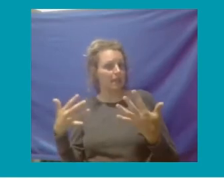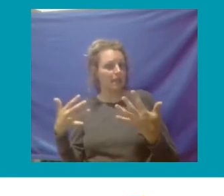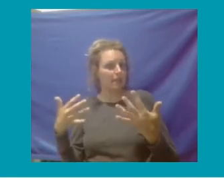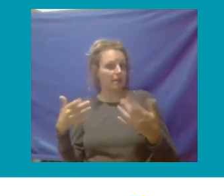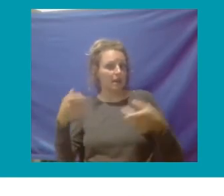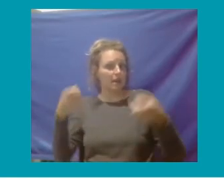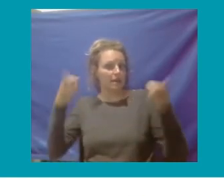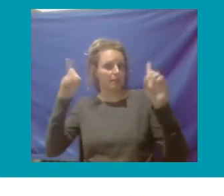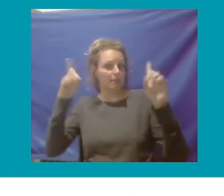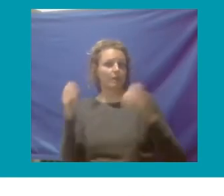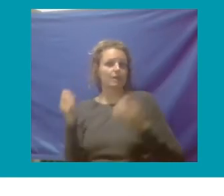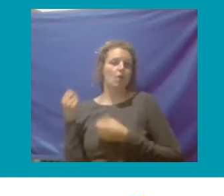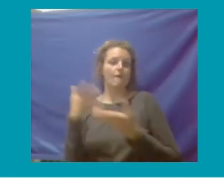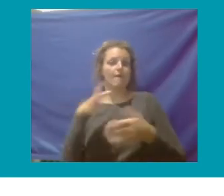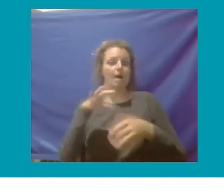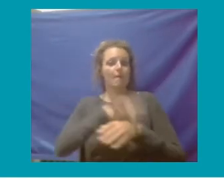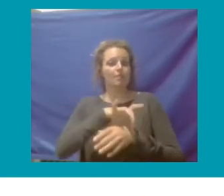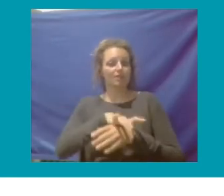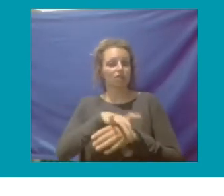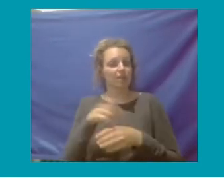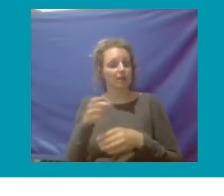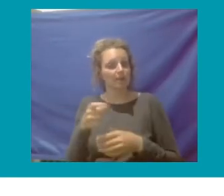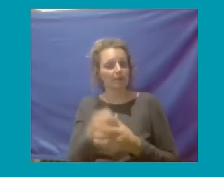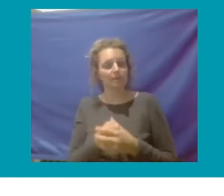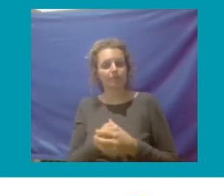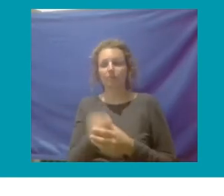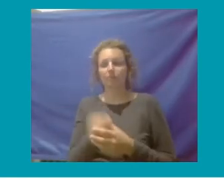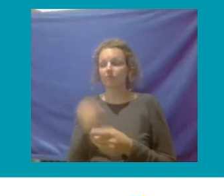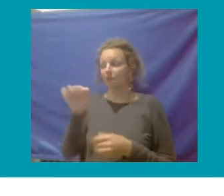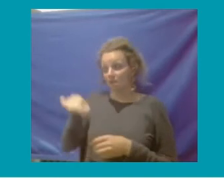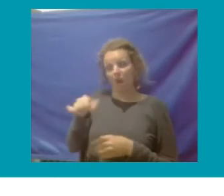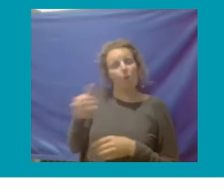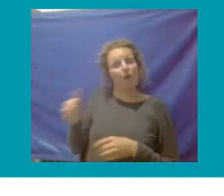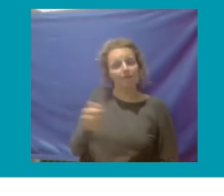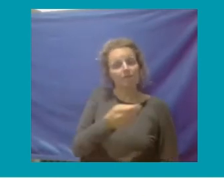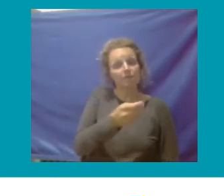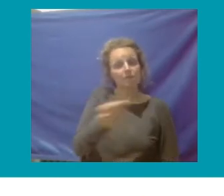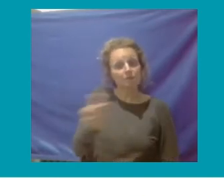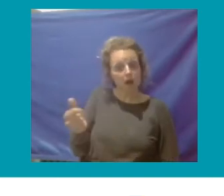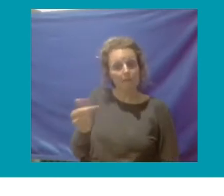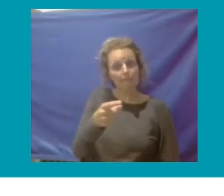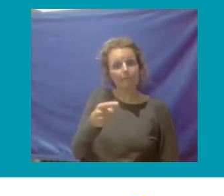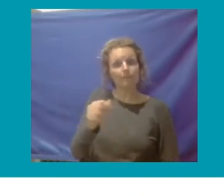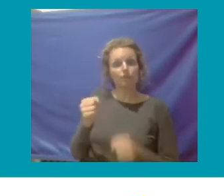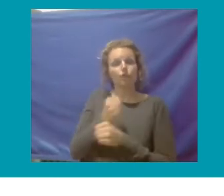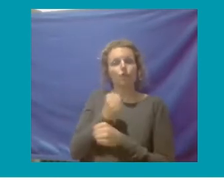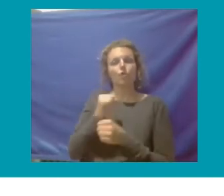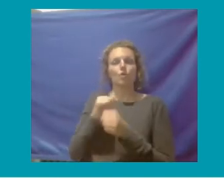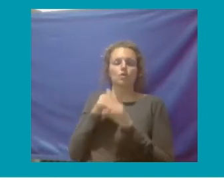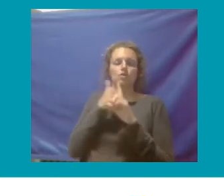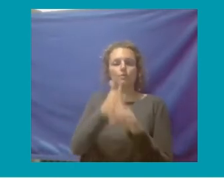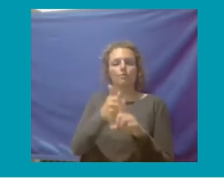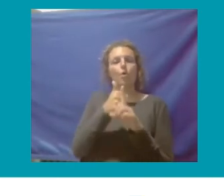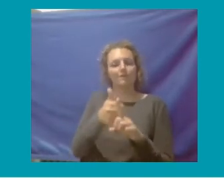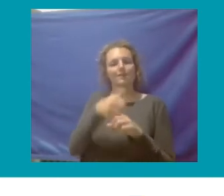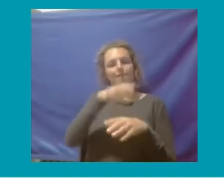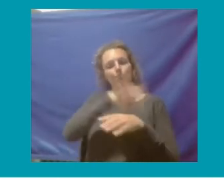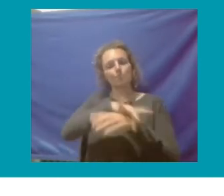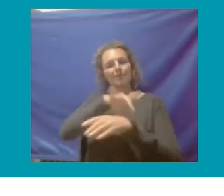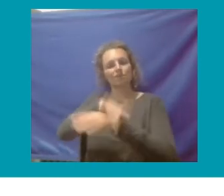We have some employers who do supported apprenticeships. We were working with Essex County Council recently who offered some supported apprenticeships and also there